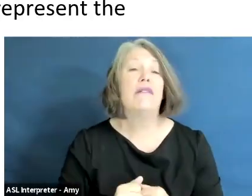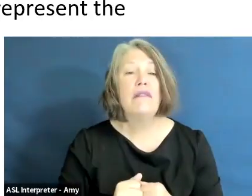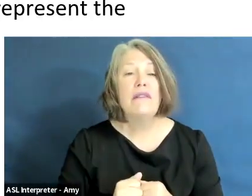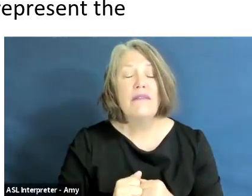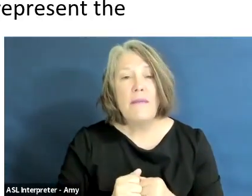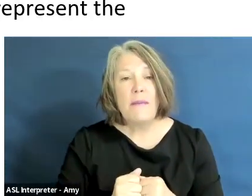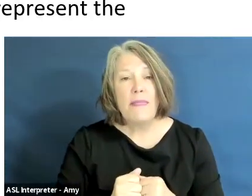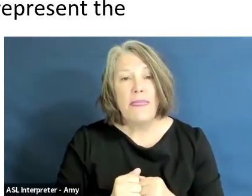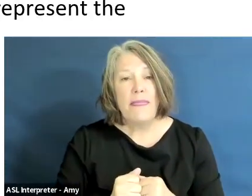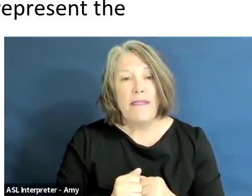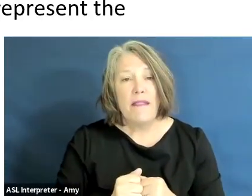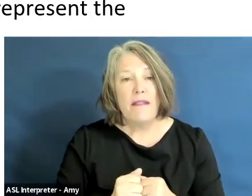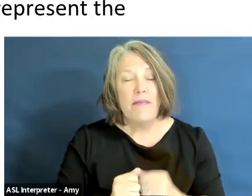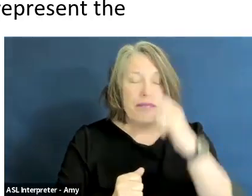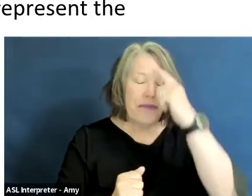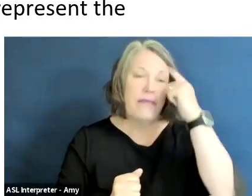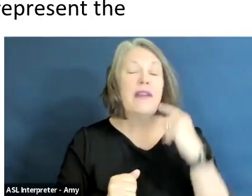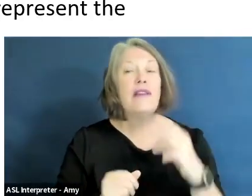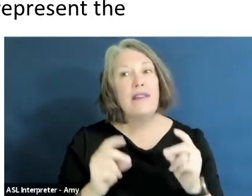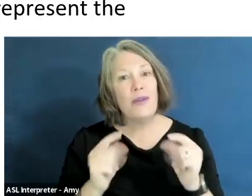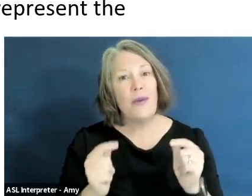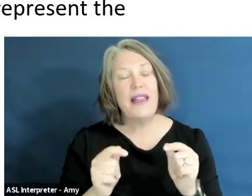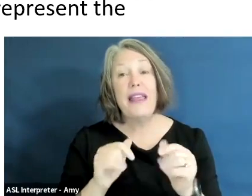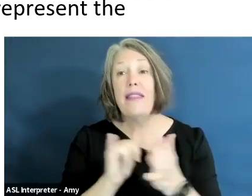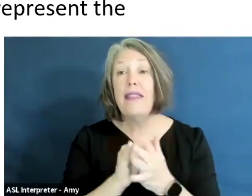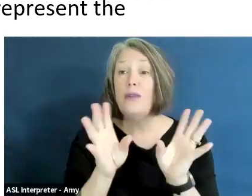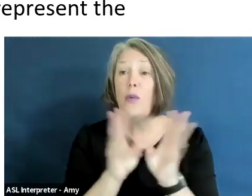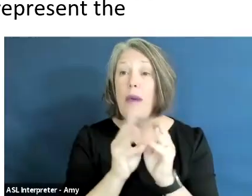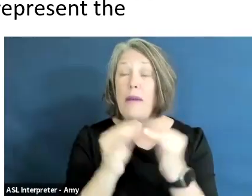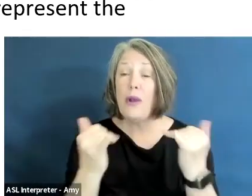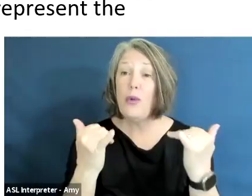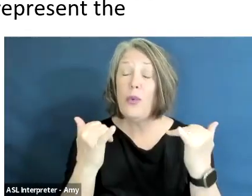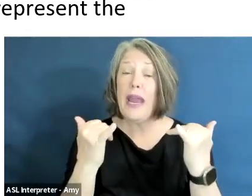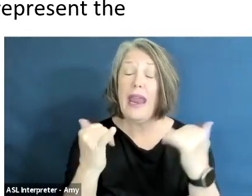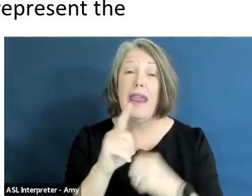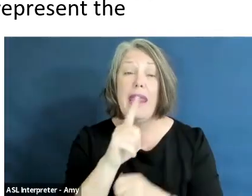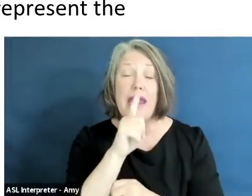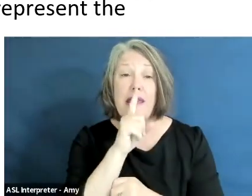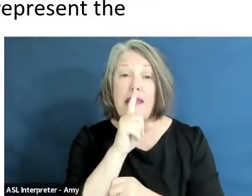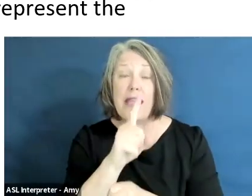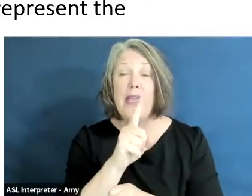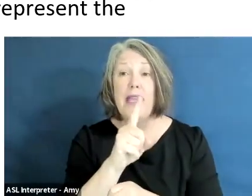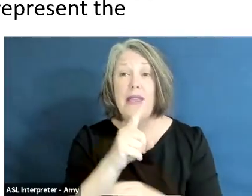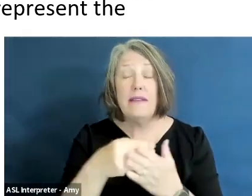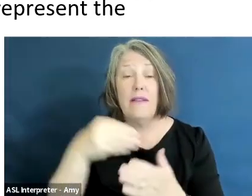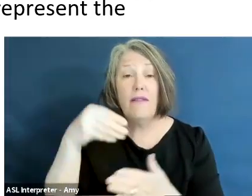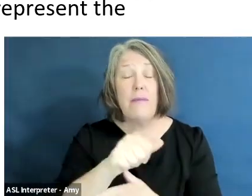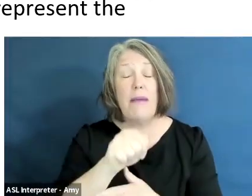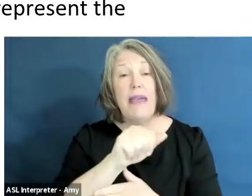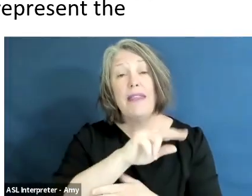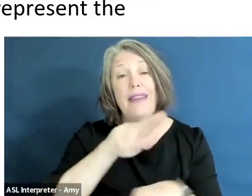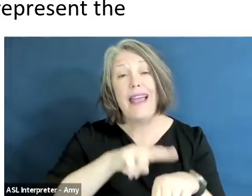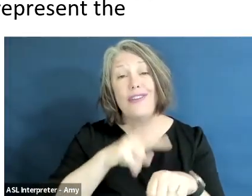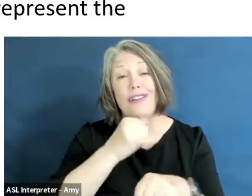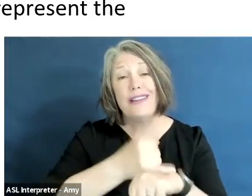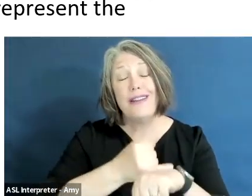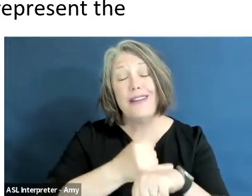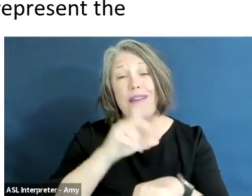Very quickly, this webinar today is funded by the National Institute on Disability and